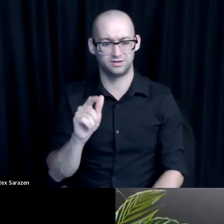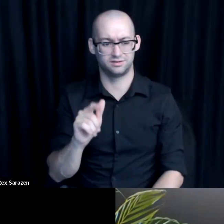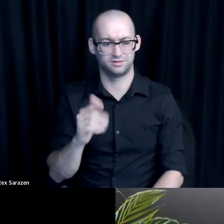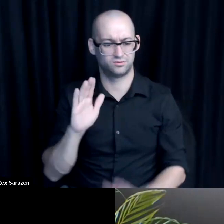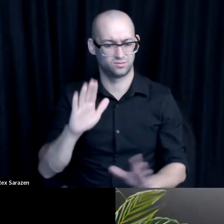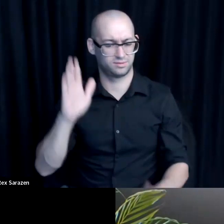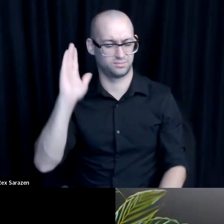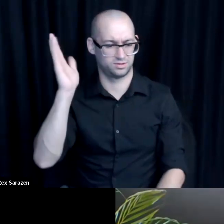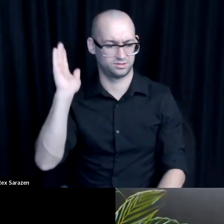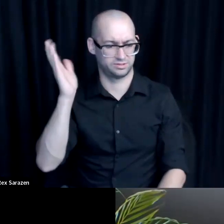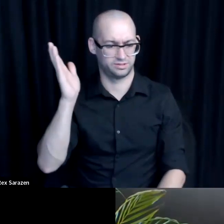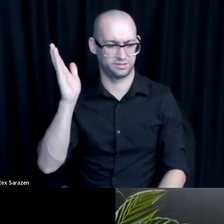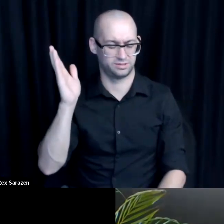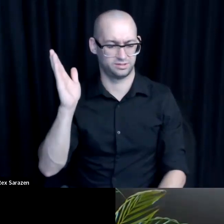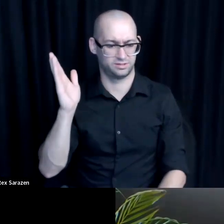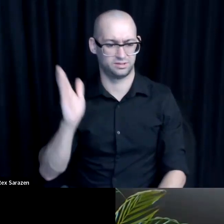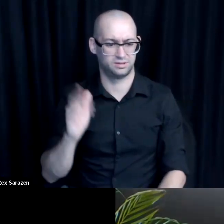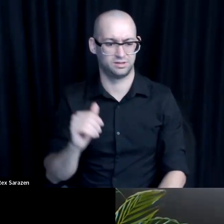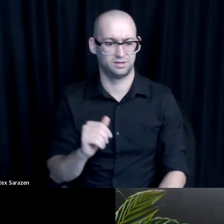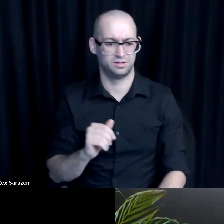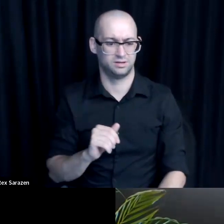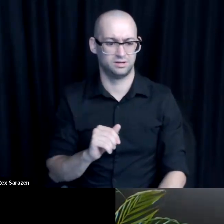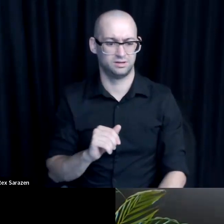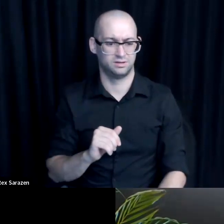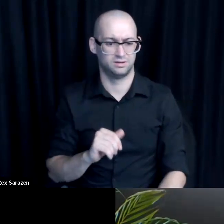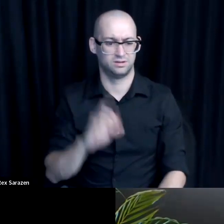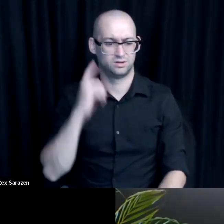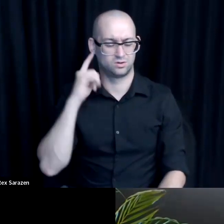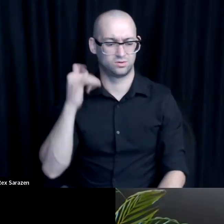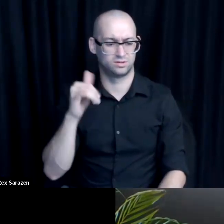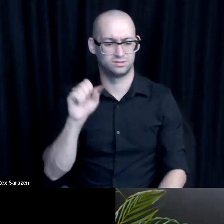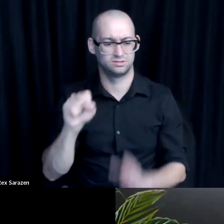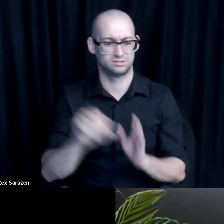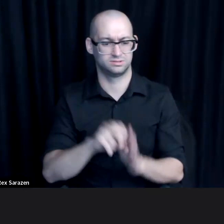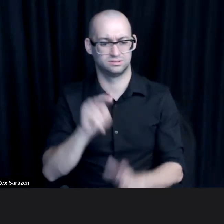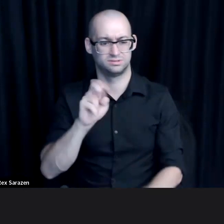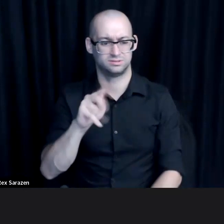for Mr. Rantanen in his role with Golden State Network. I know the Golden State Network is